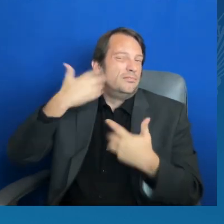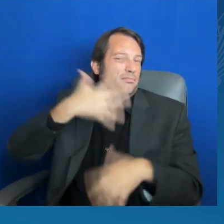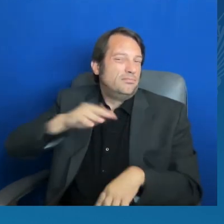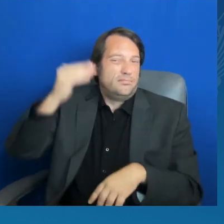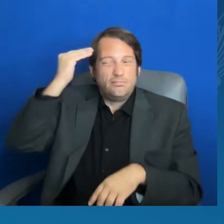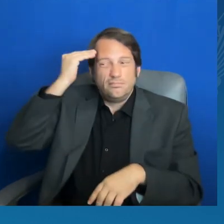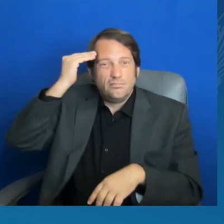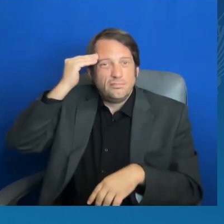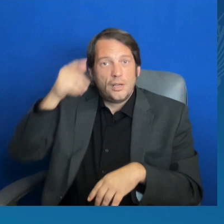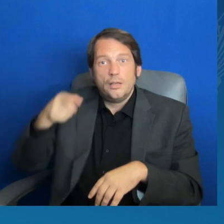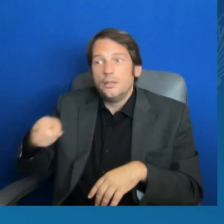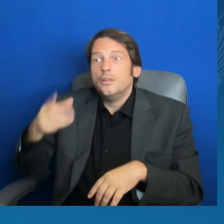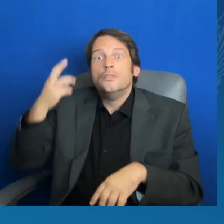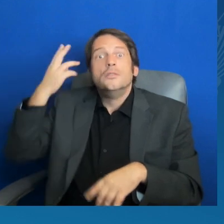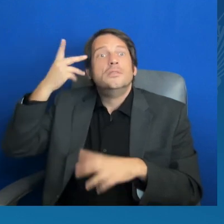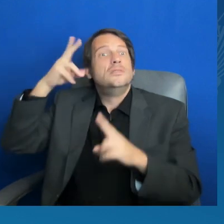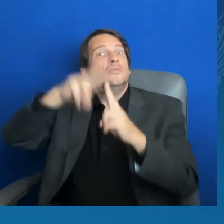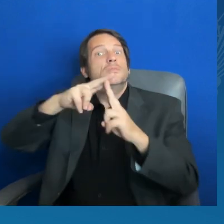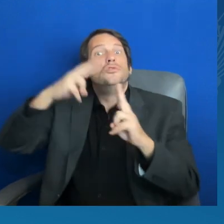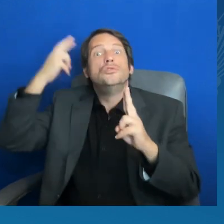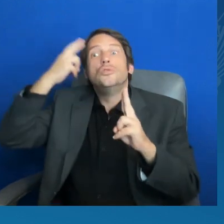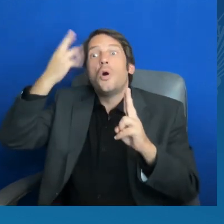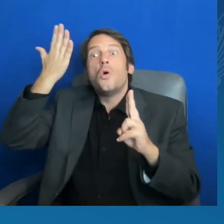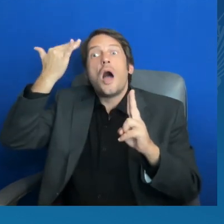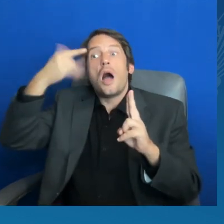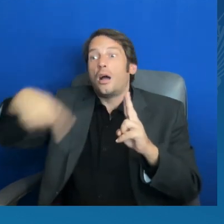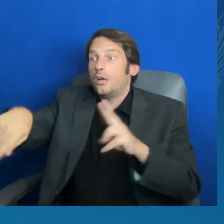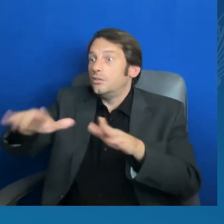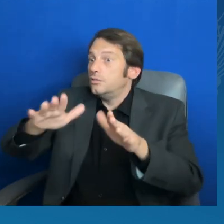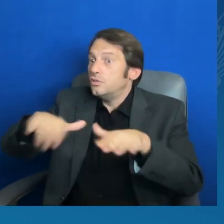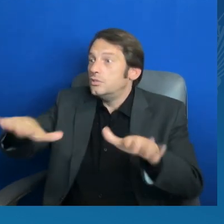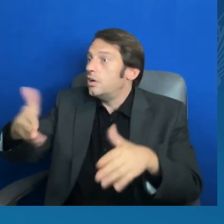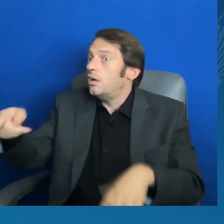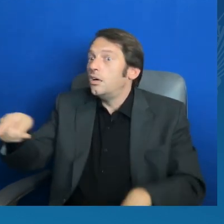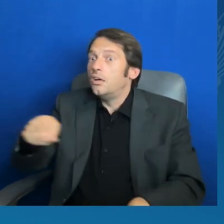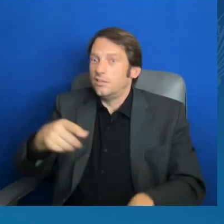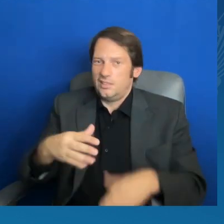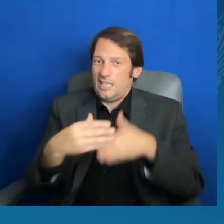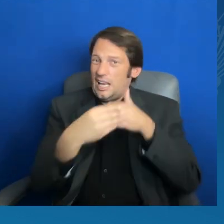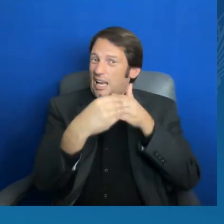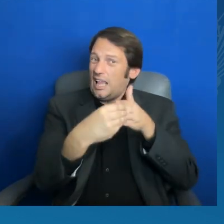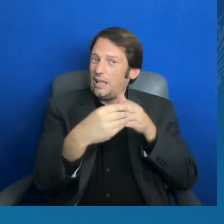not some disease -- well, although this is a form of a disease, to be sure.